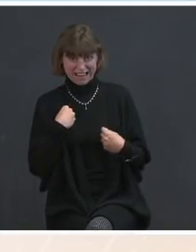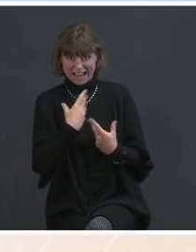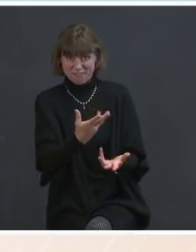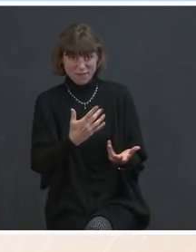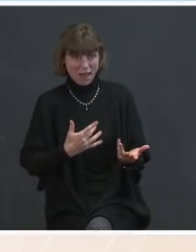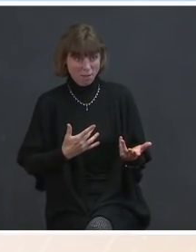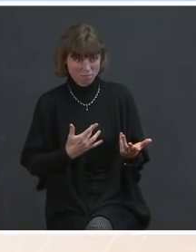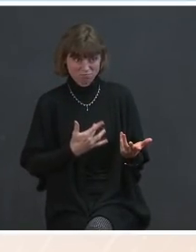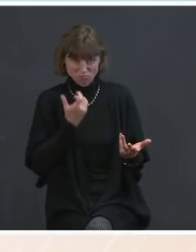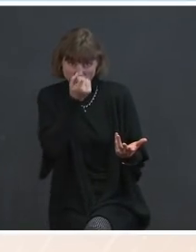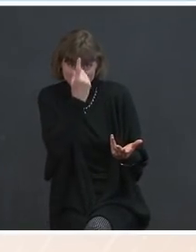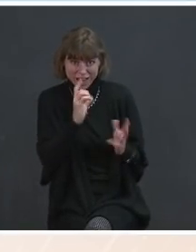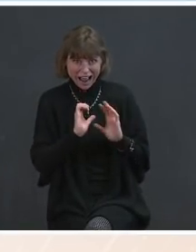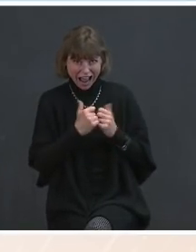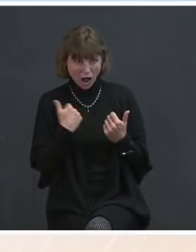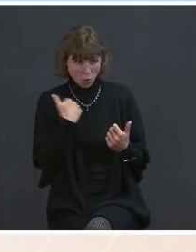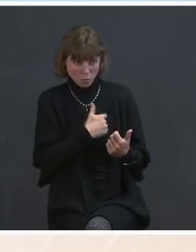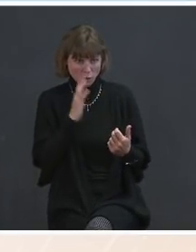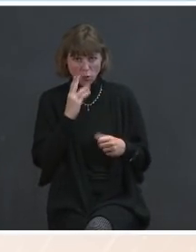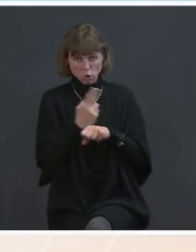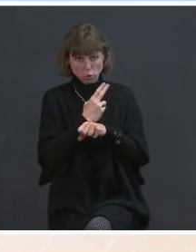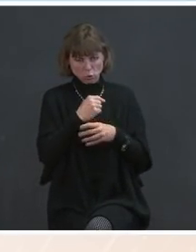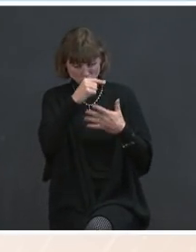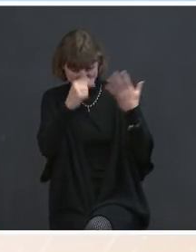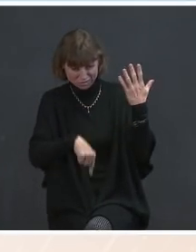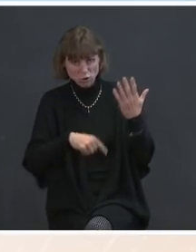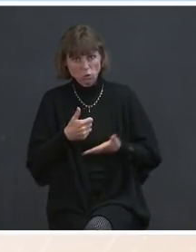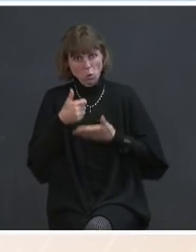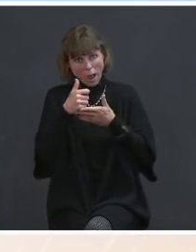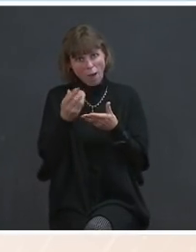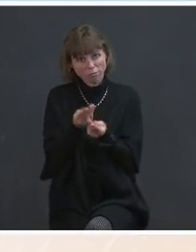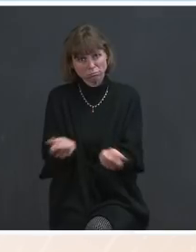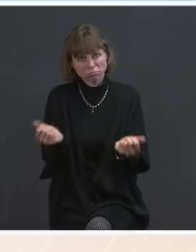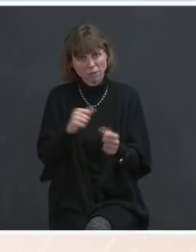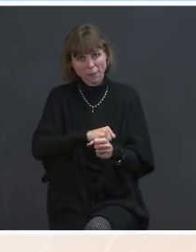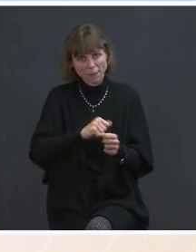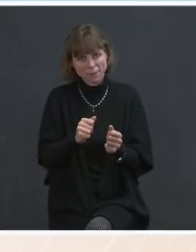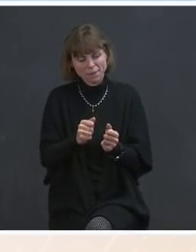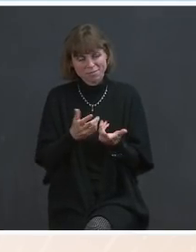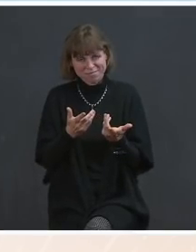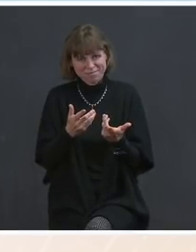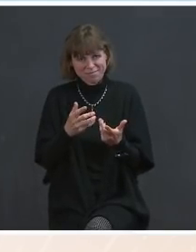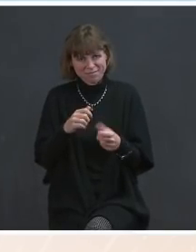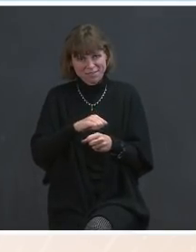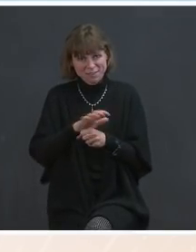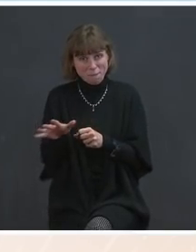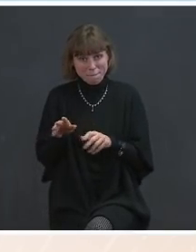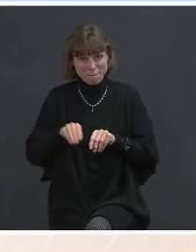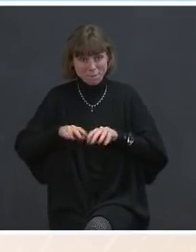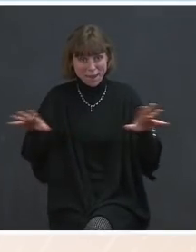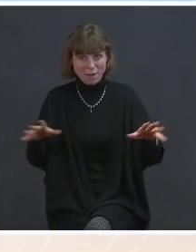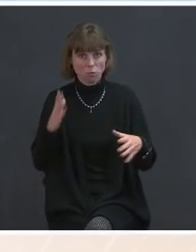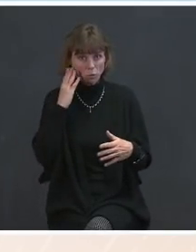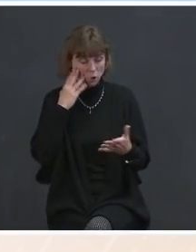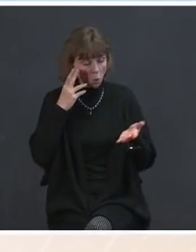We recognize that signing the bill is just a first step. And getting the money out the door, ensuring people know how they can benefit,